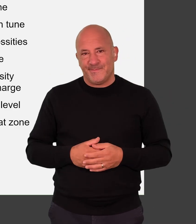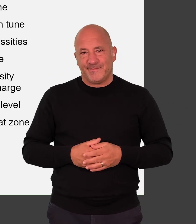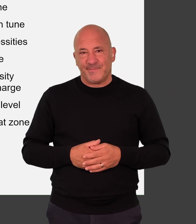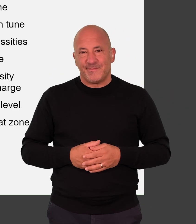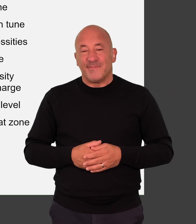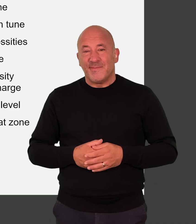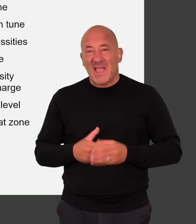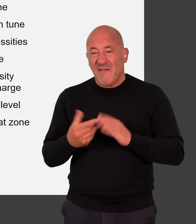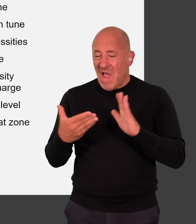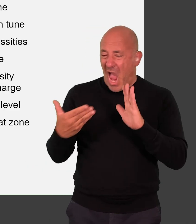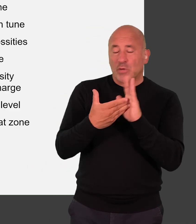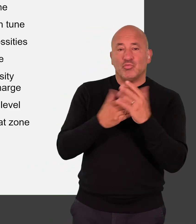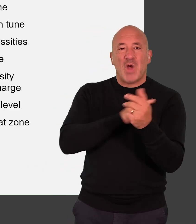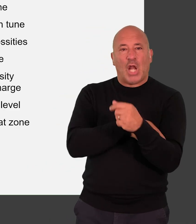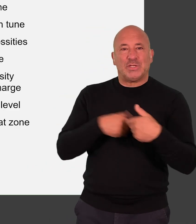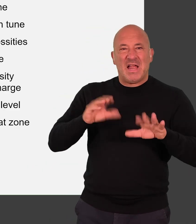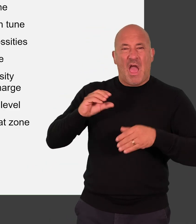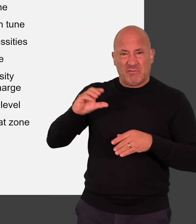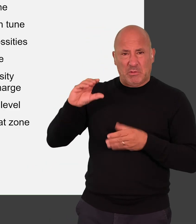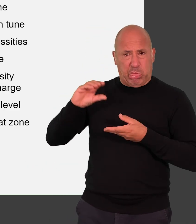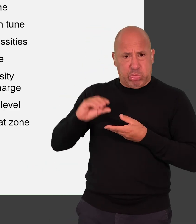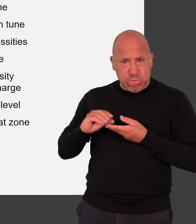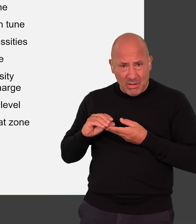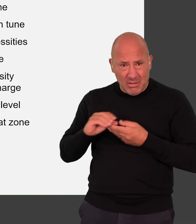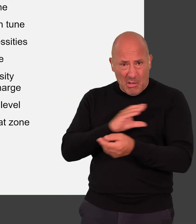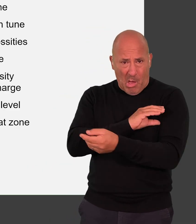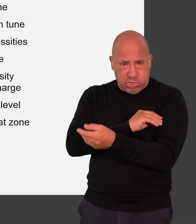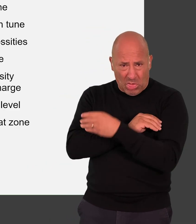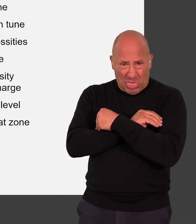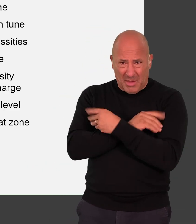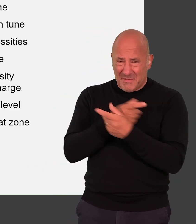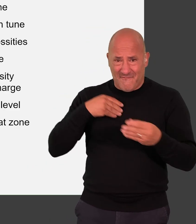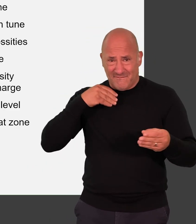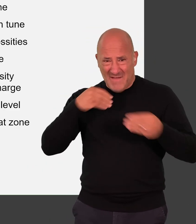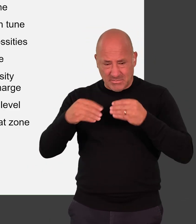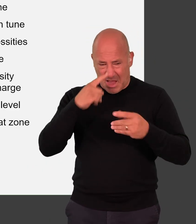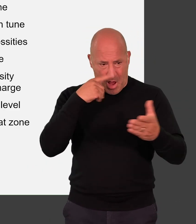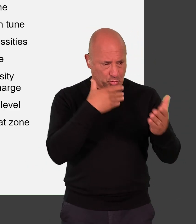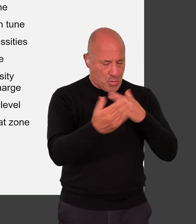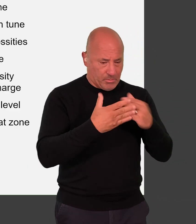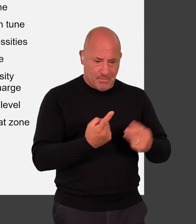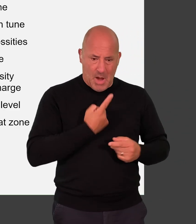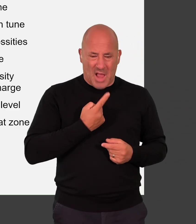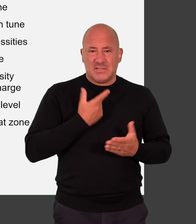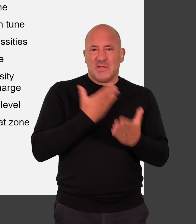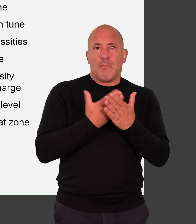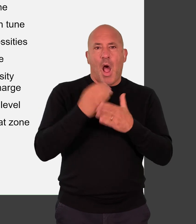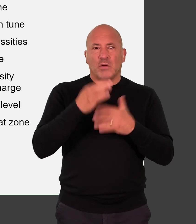A low level of spare energy means there’s less flexibility for handling all the person’s demands.